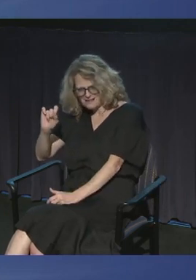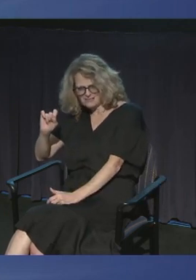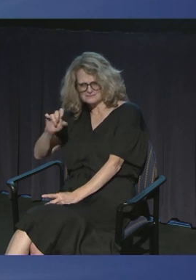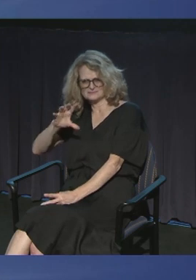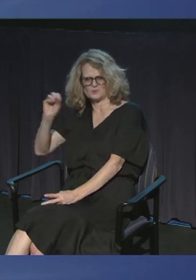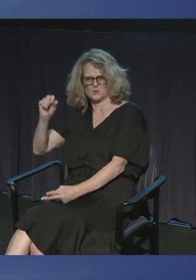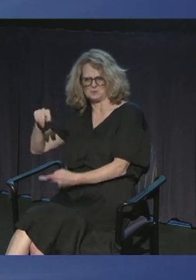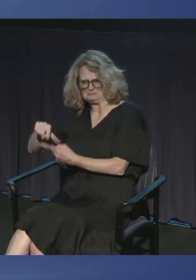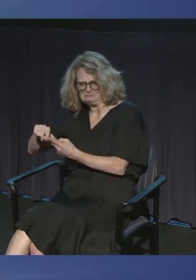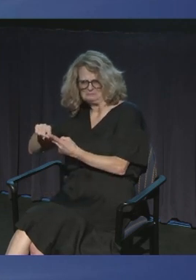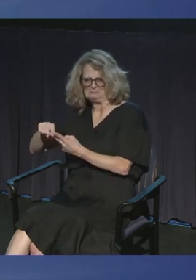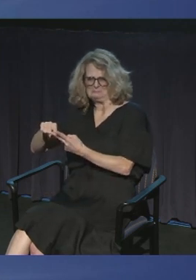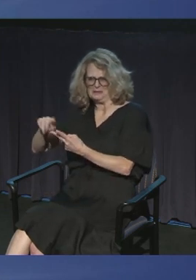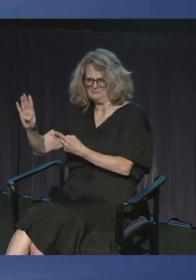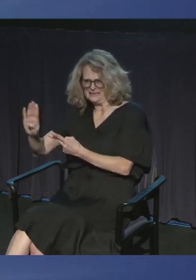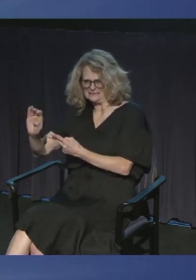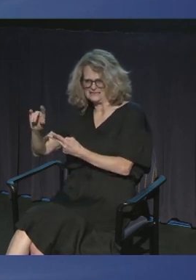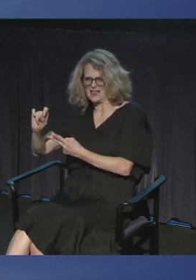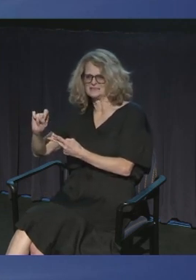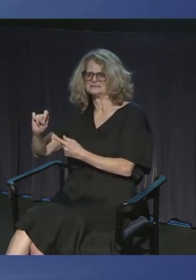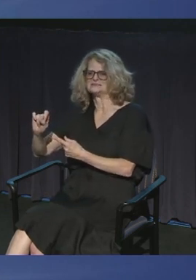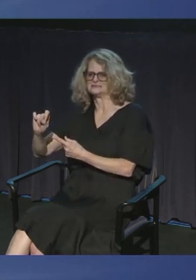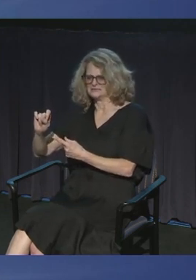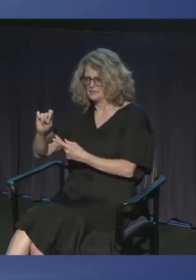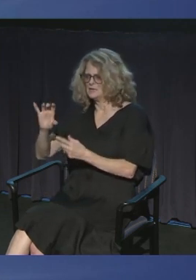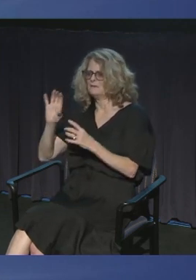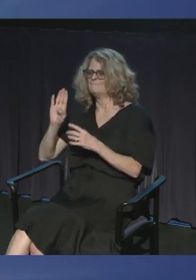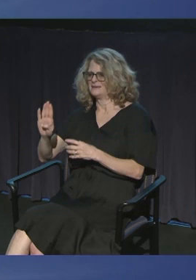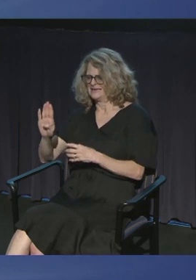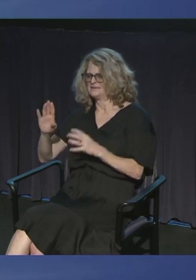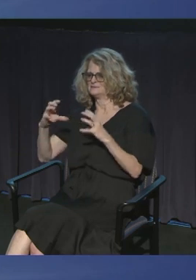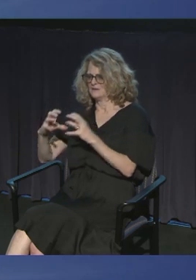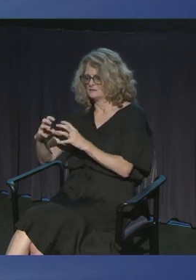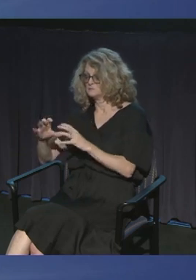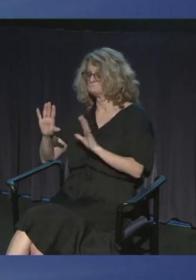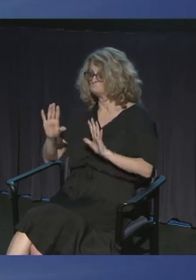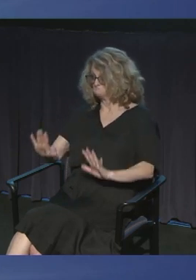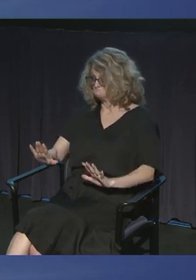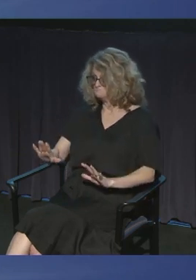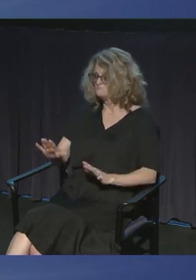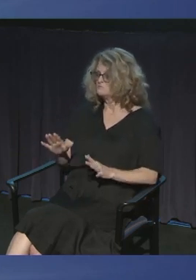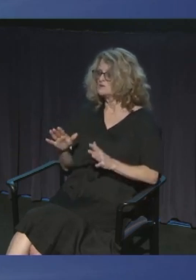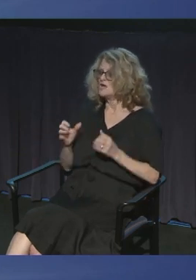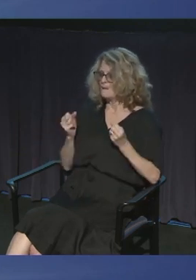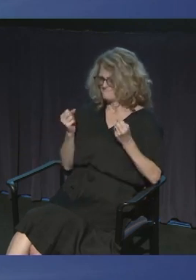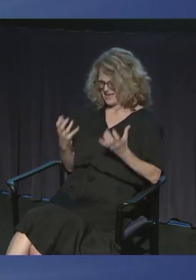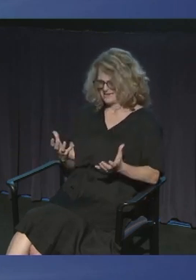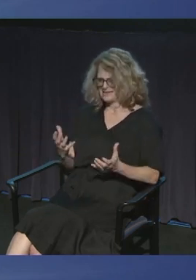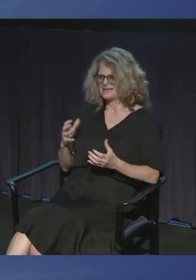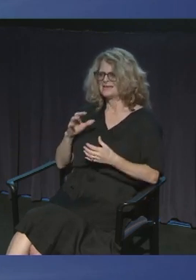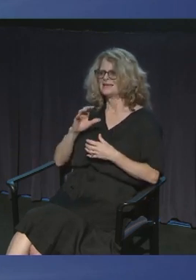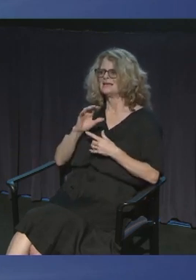B CELLS THIS IS A SMALL NUMBER OF PAPERS PUBLISHED BUT, WE NOTICE THAT MANY OF THE INNATE IMMUNE RECEPTORS ARE HIGHLY